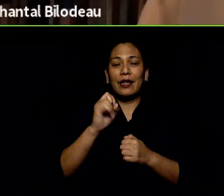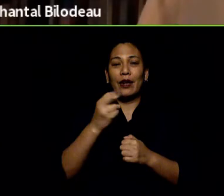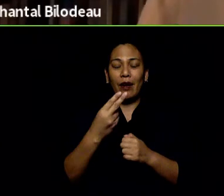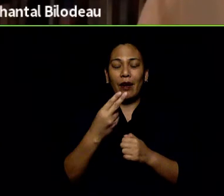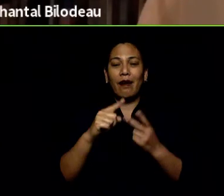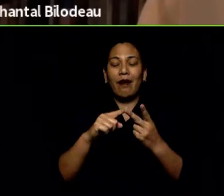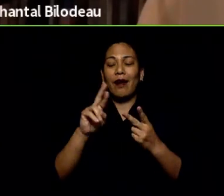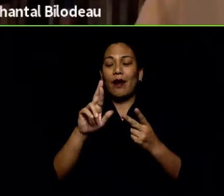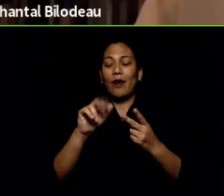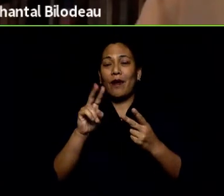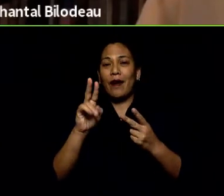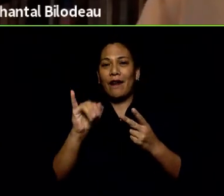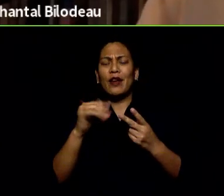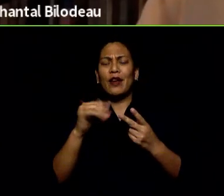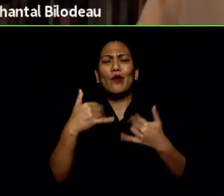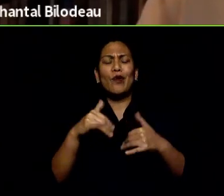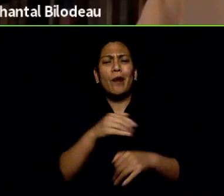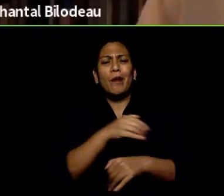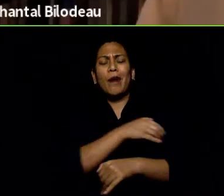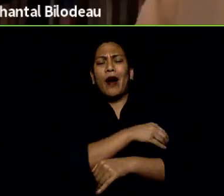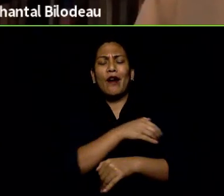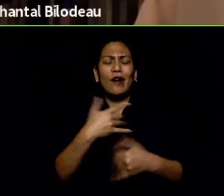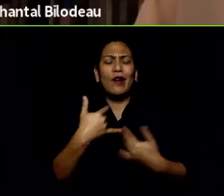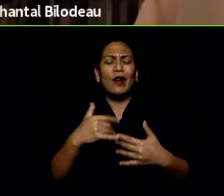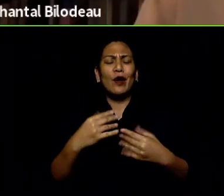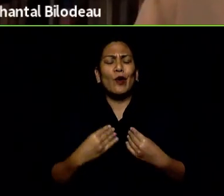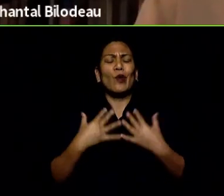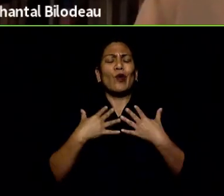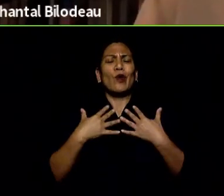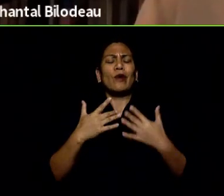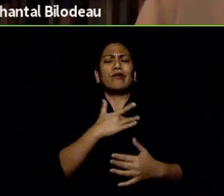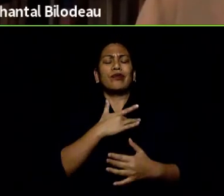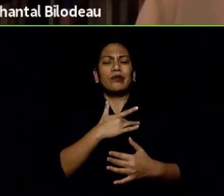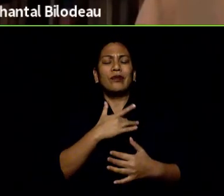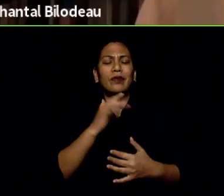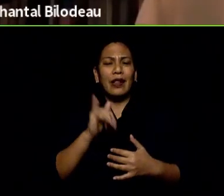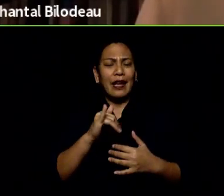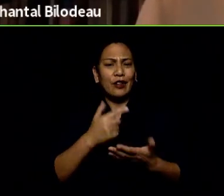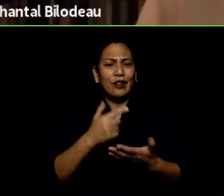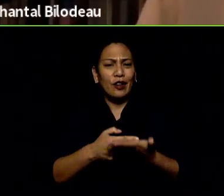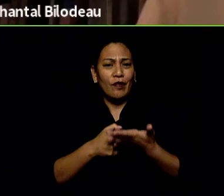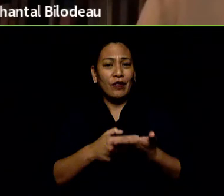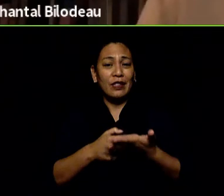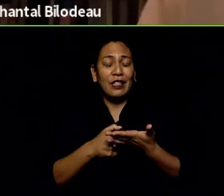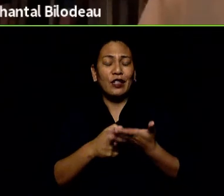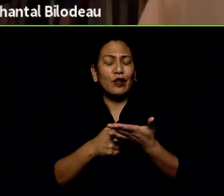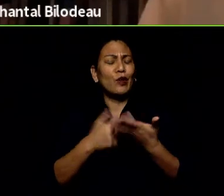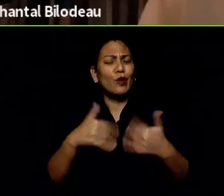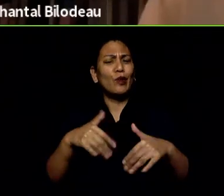moving and honest conversation. And something that I, um, keep with me